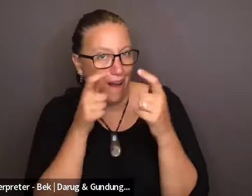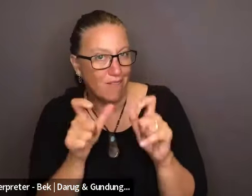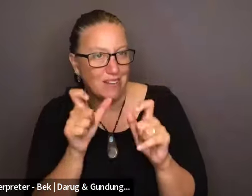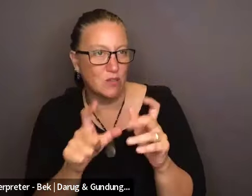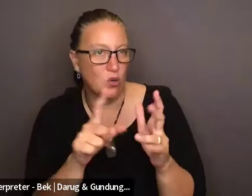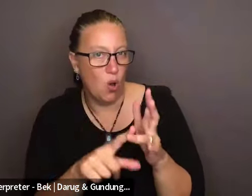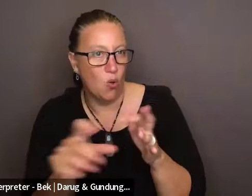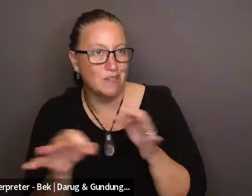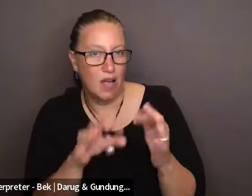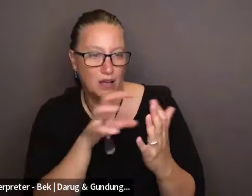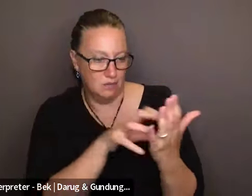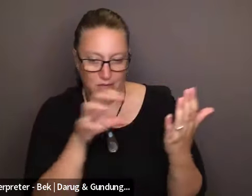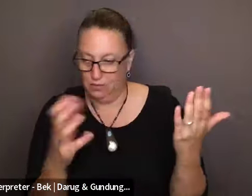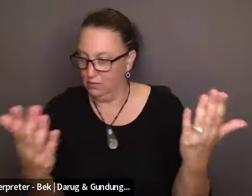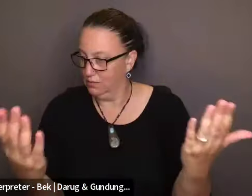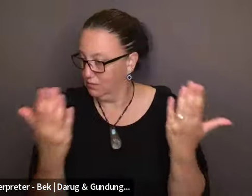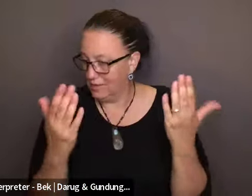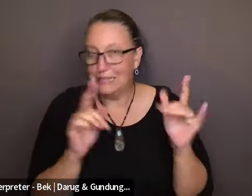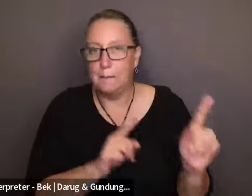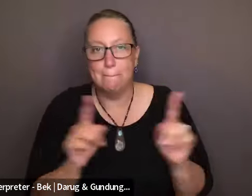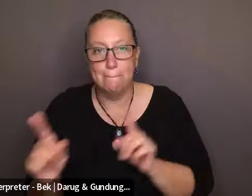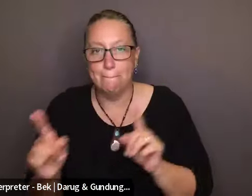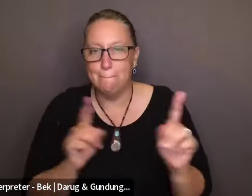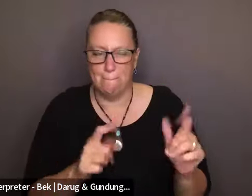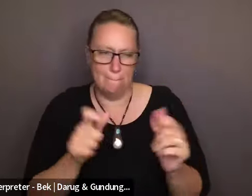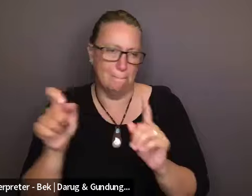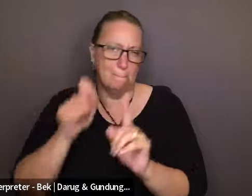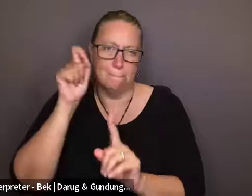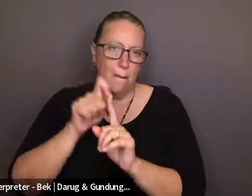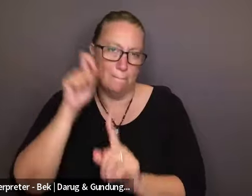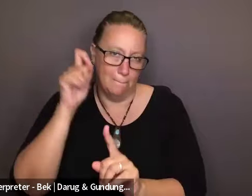into your own systems. If your budget tells the same